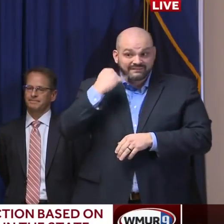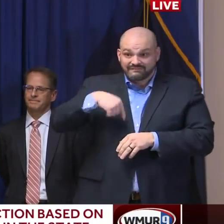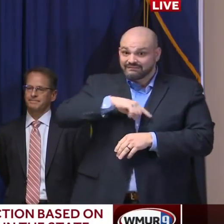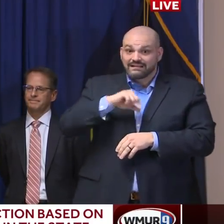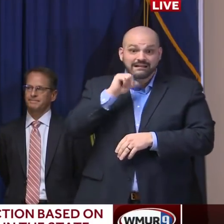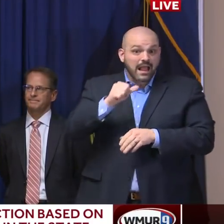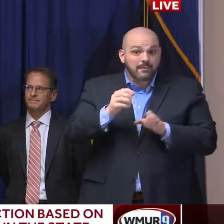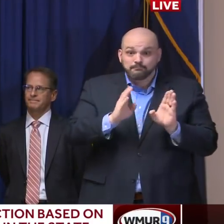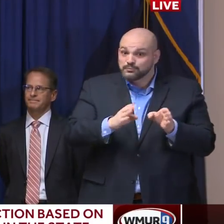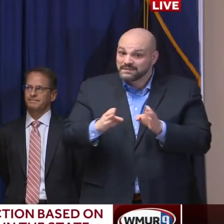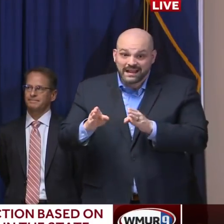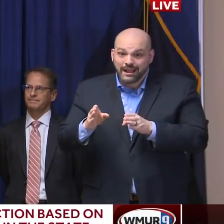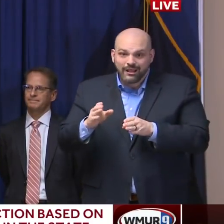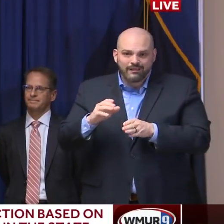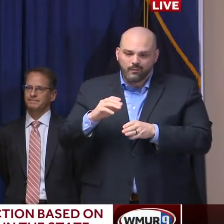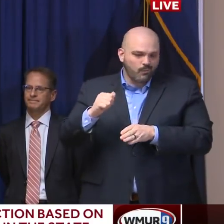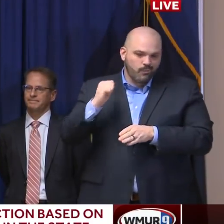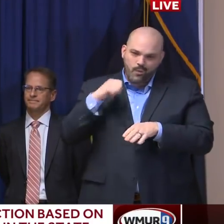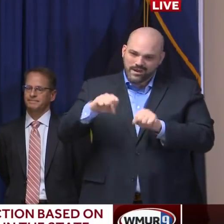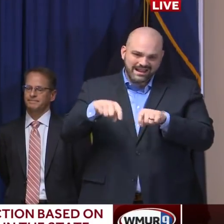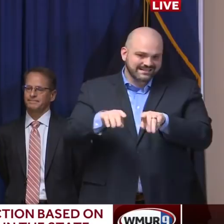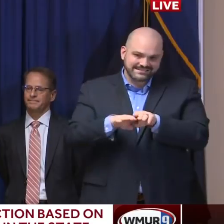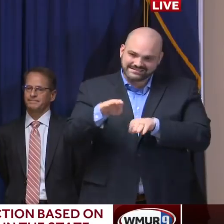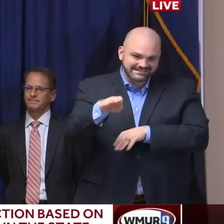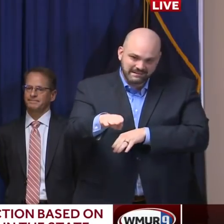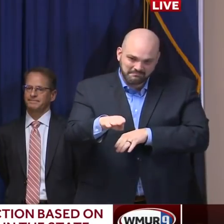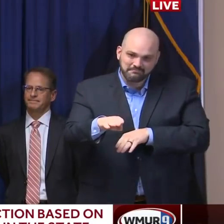WE WOULD NOT BE TAKING THIS STEP IF WE WERE NOT SO PREPARED, FRANKLY.